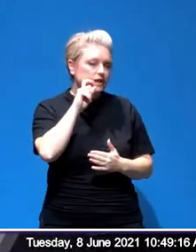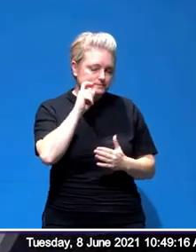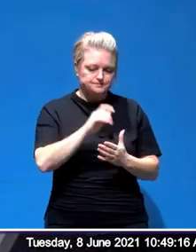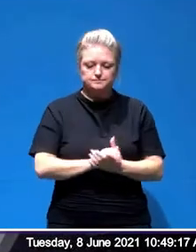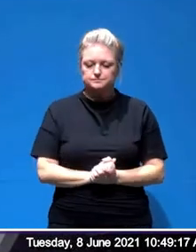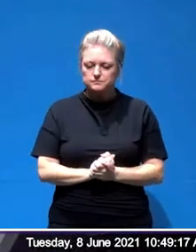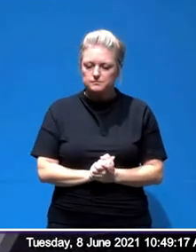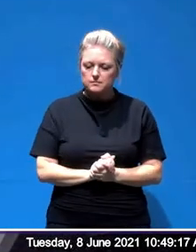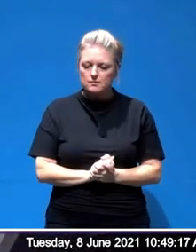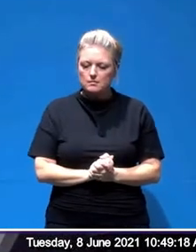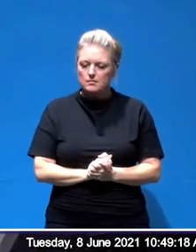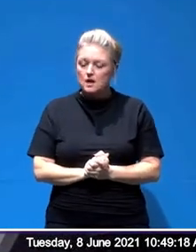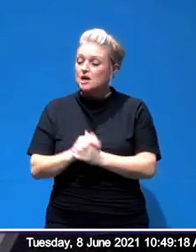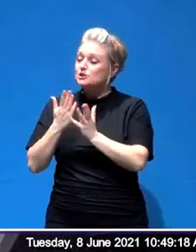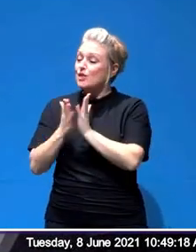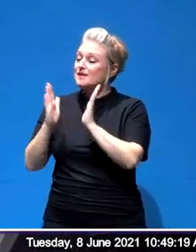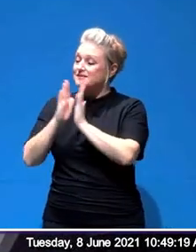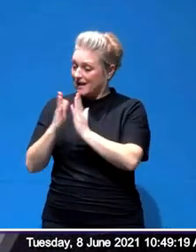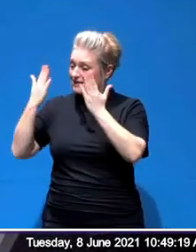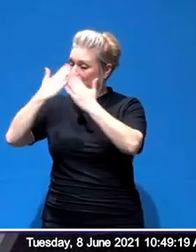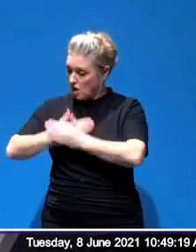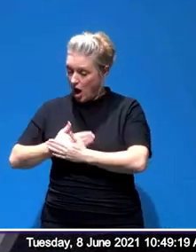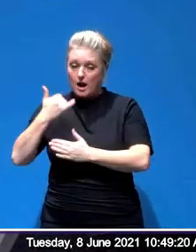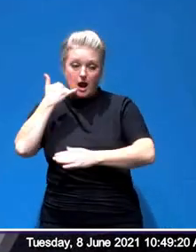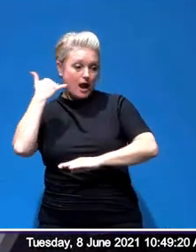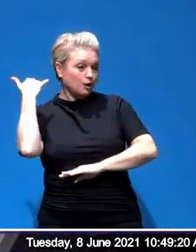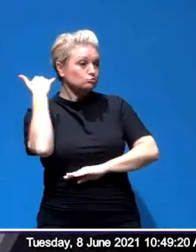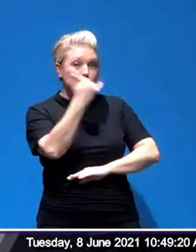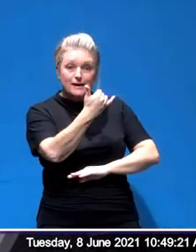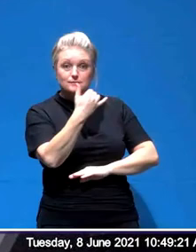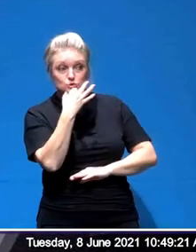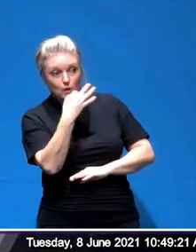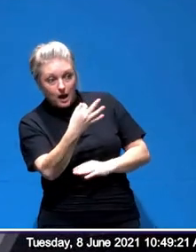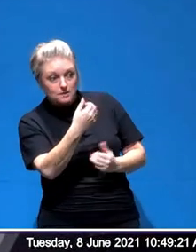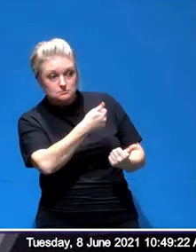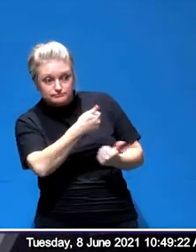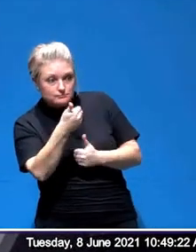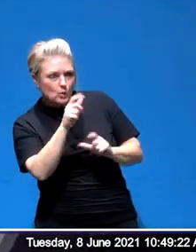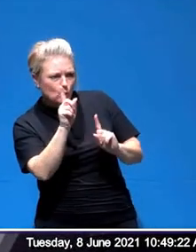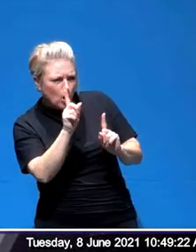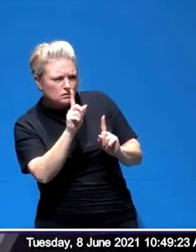On the Sunday night, I called the workers to see how Daniel was going and they told me they needed to go and do food shopping,